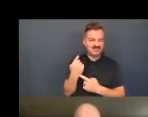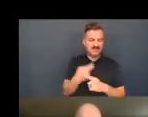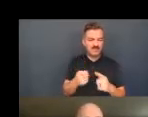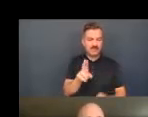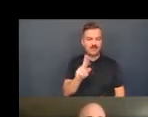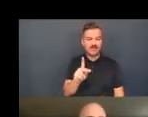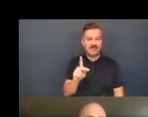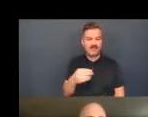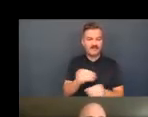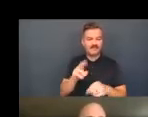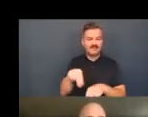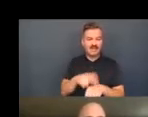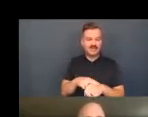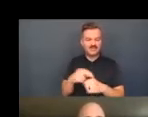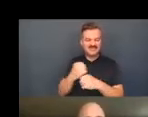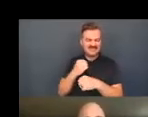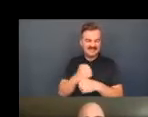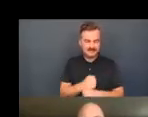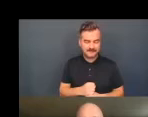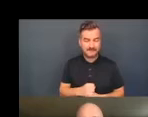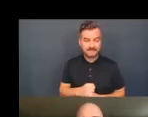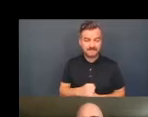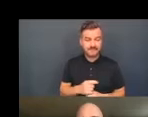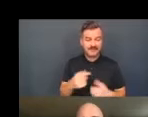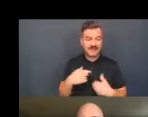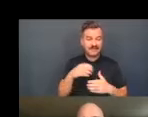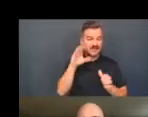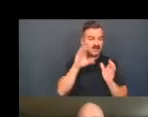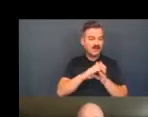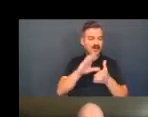for National Statistics. 16:16:00 There was a graph where it breaks